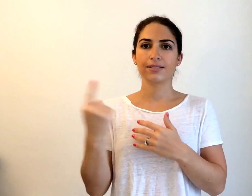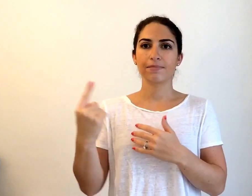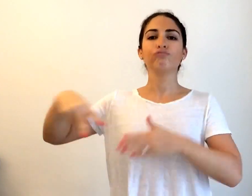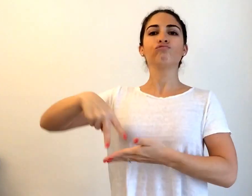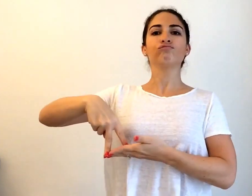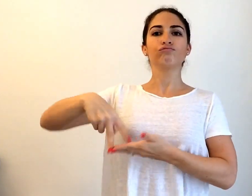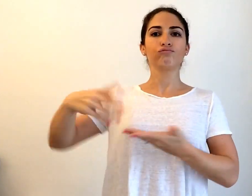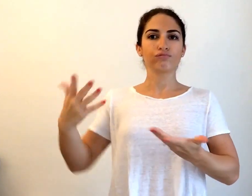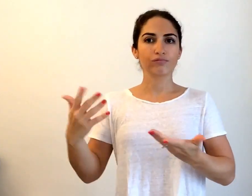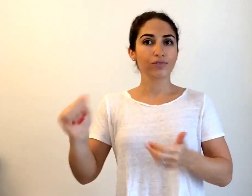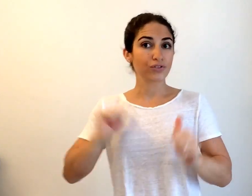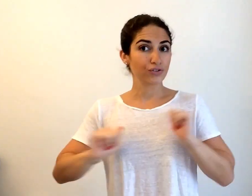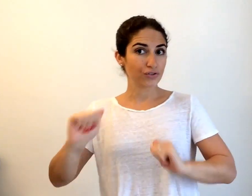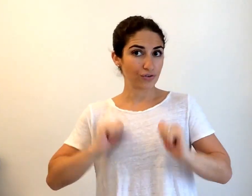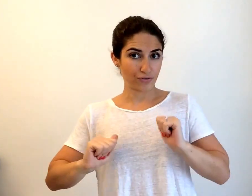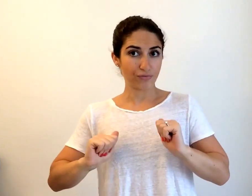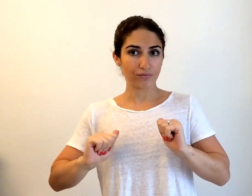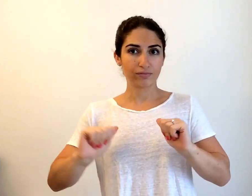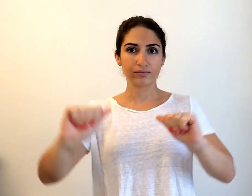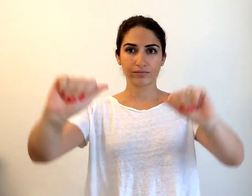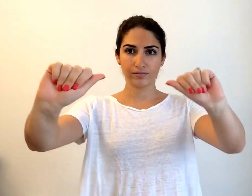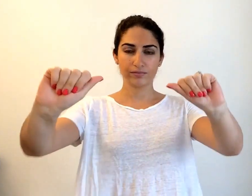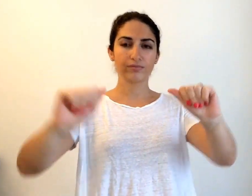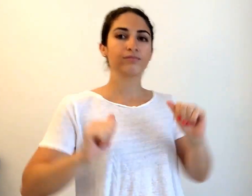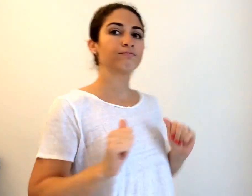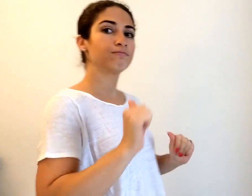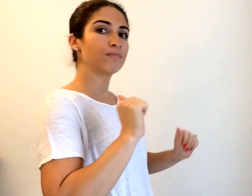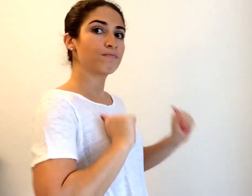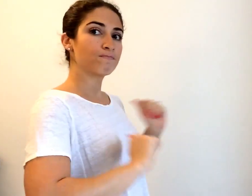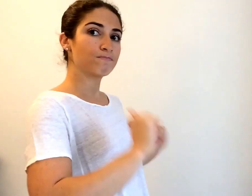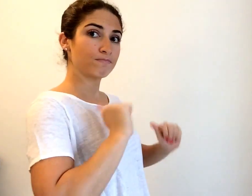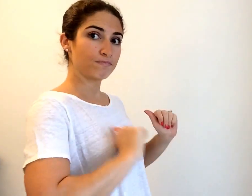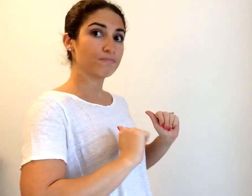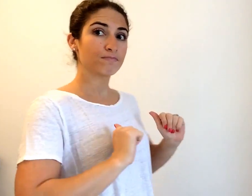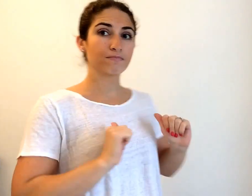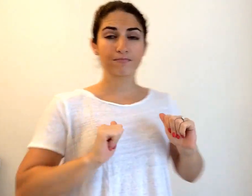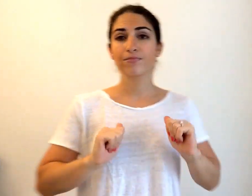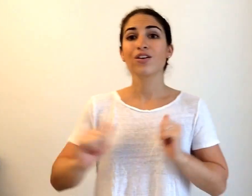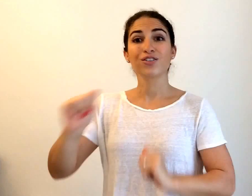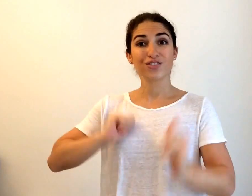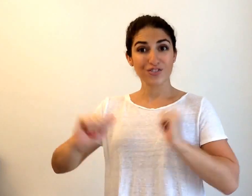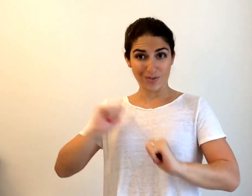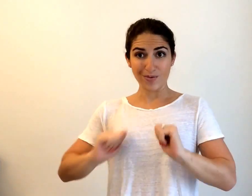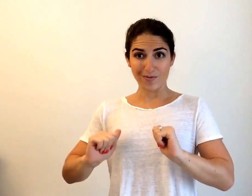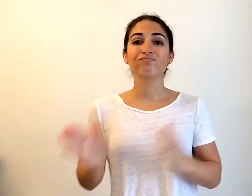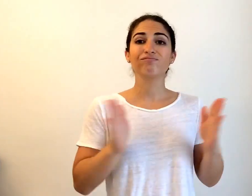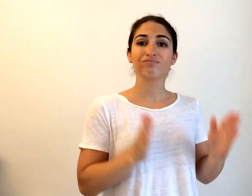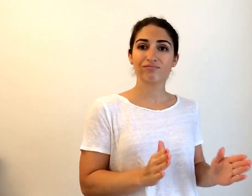something where you're standing up in a show, in a play, in a performance. "SHOW".